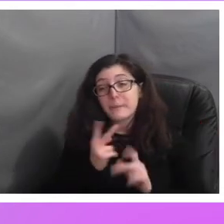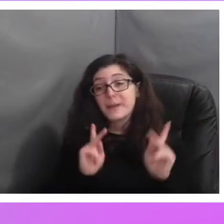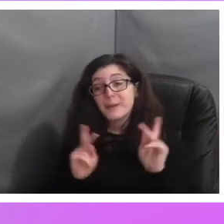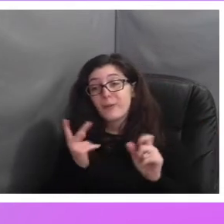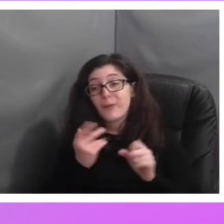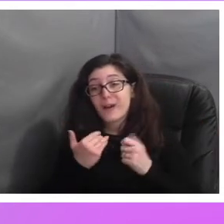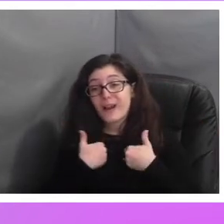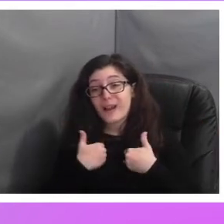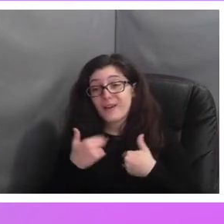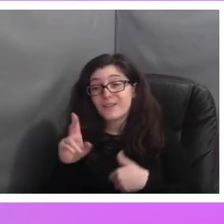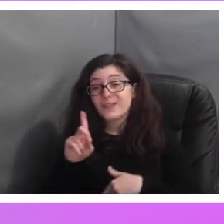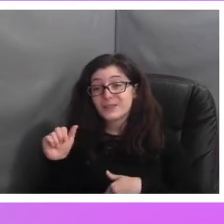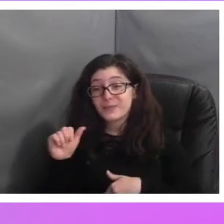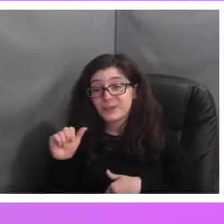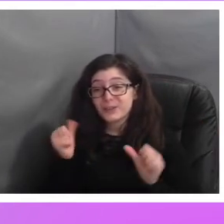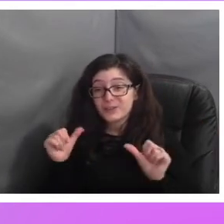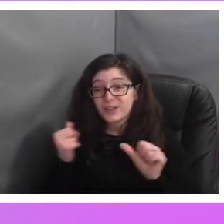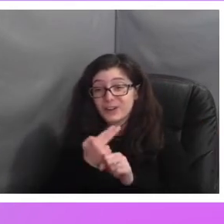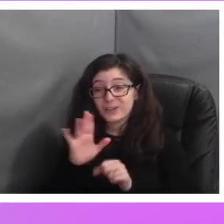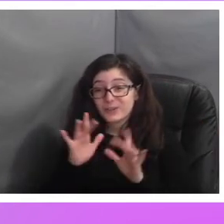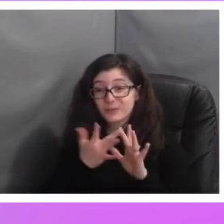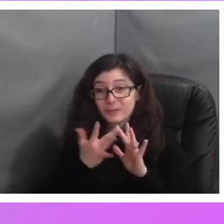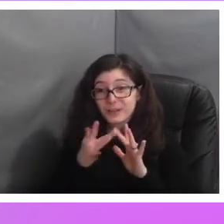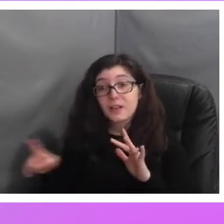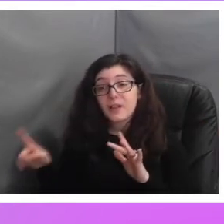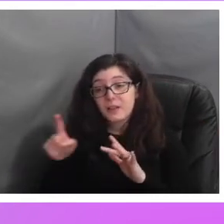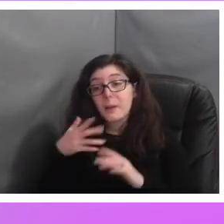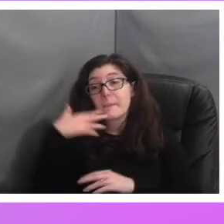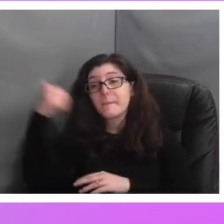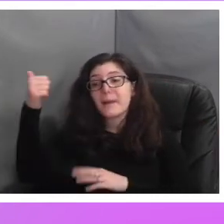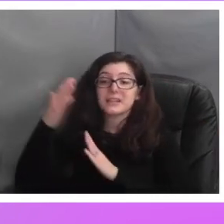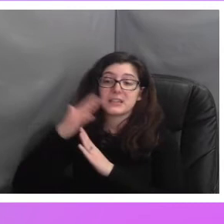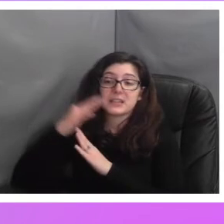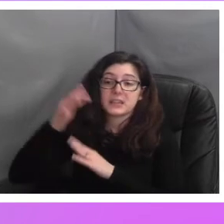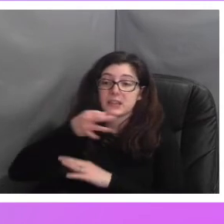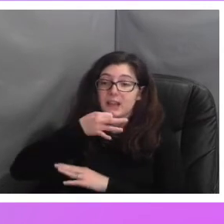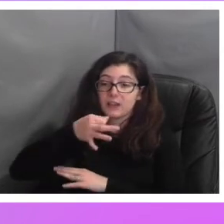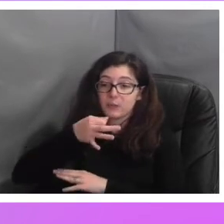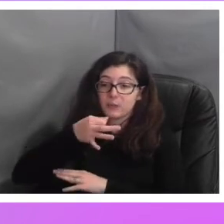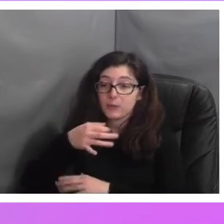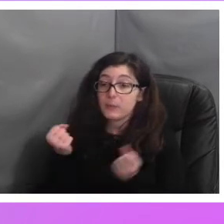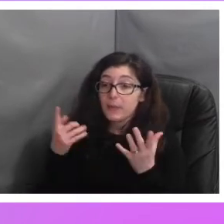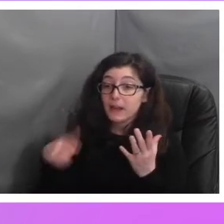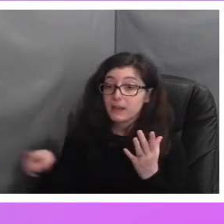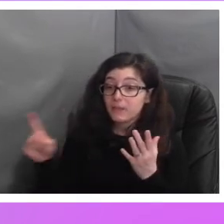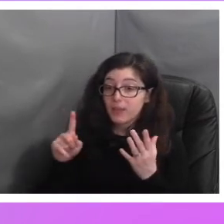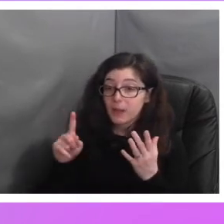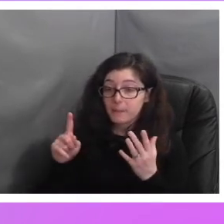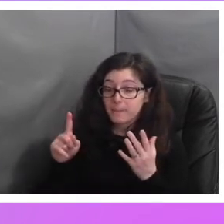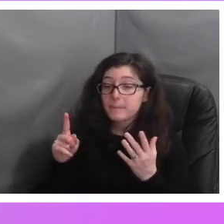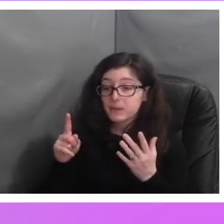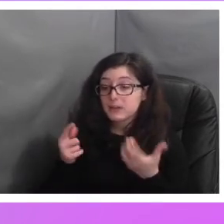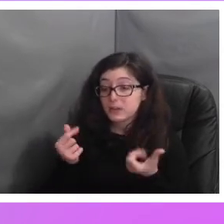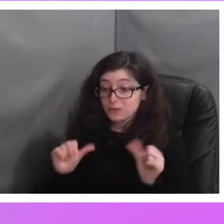are actually your best experts, and many of them, when they're actually trying to use your website,